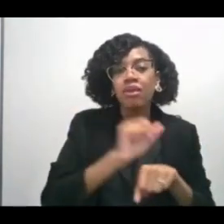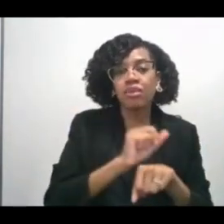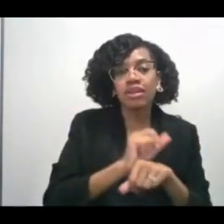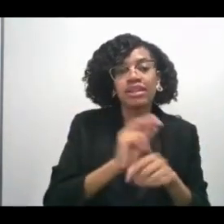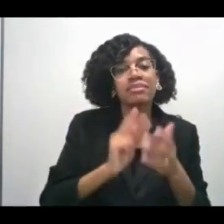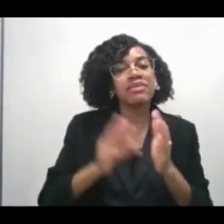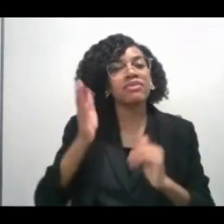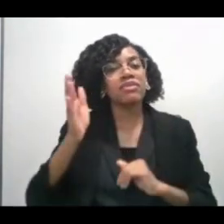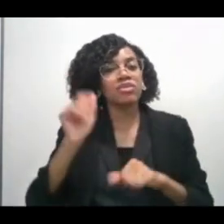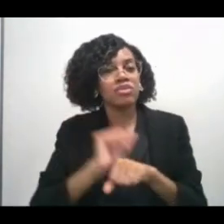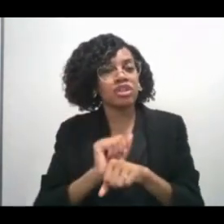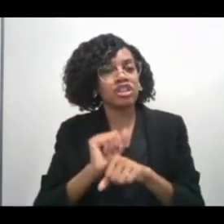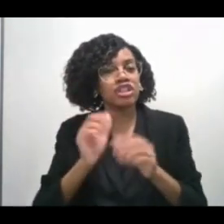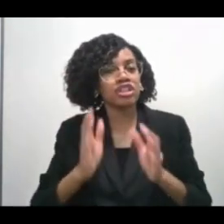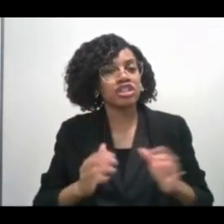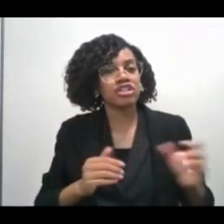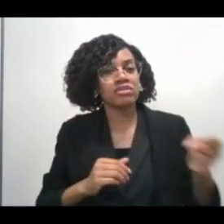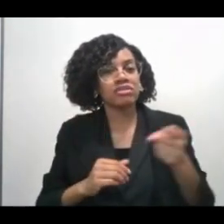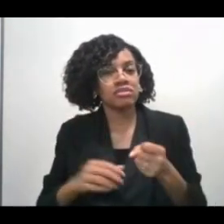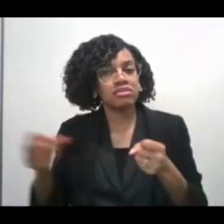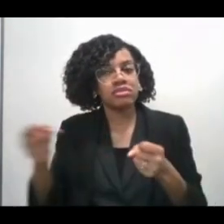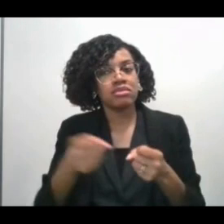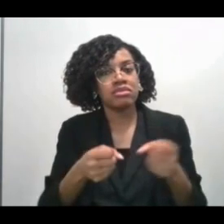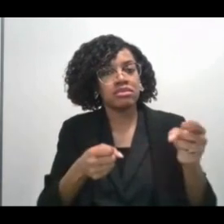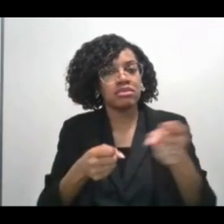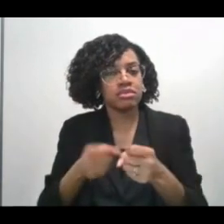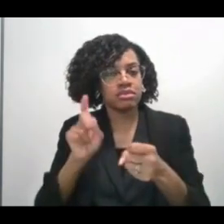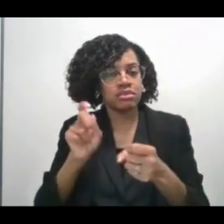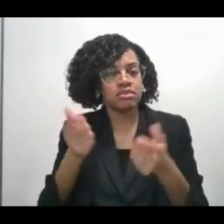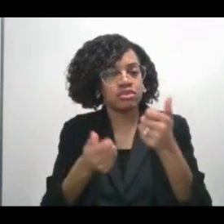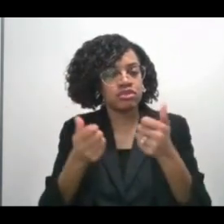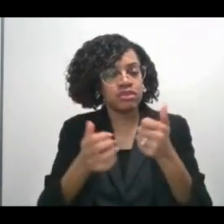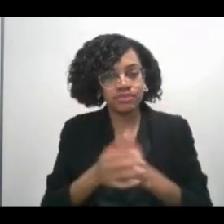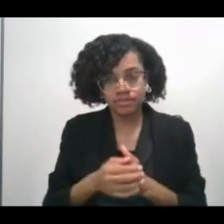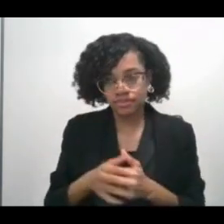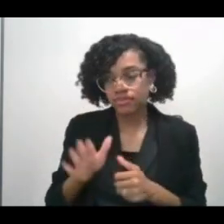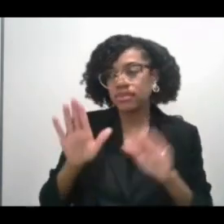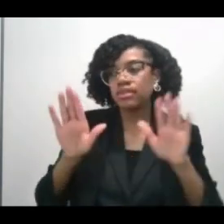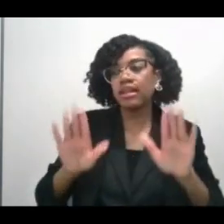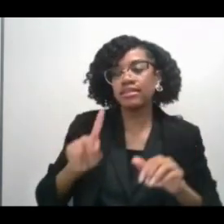Unknown: Okay, that is an excellent question. And the